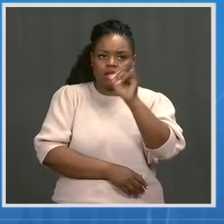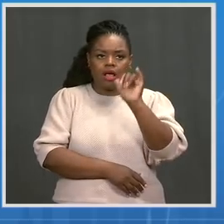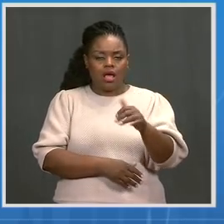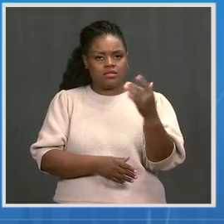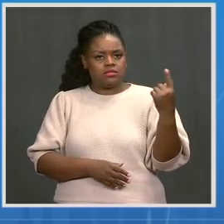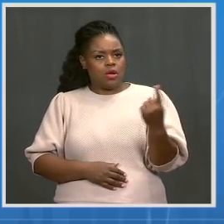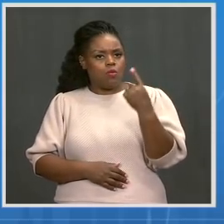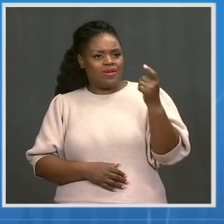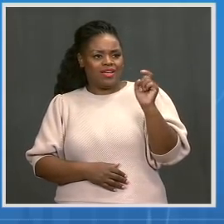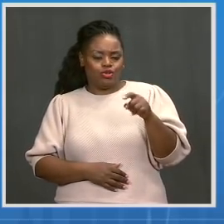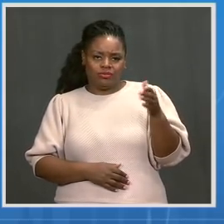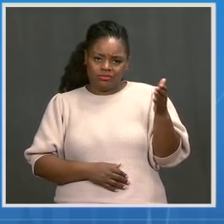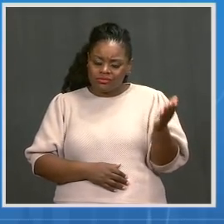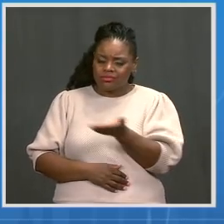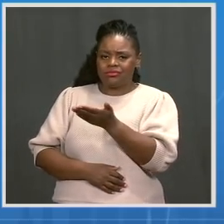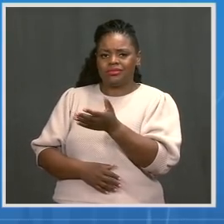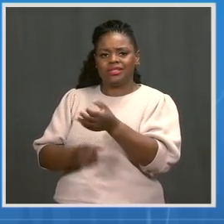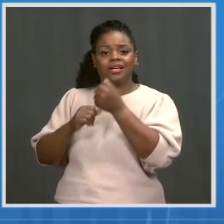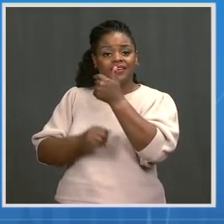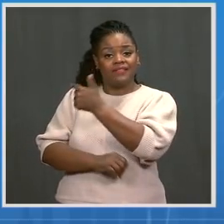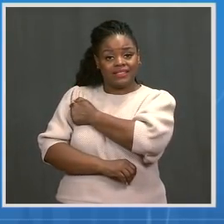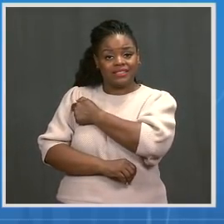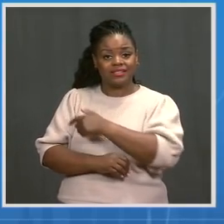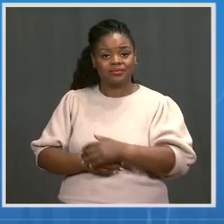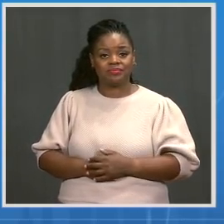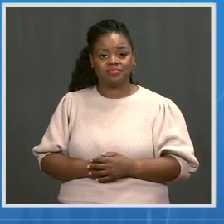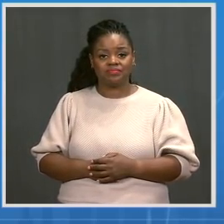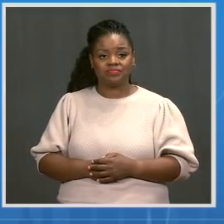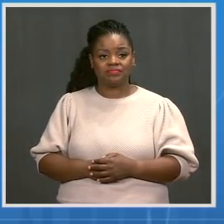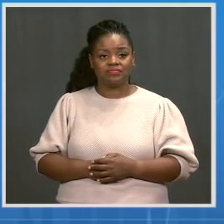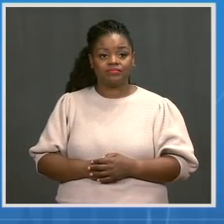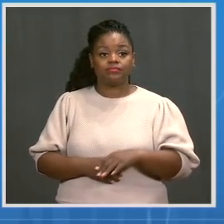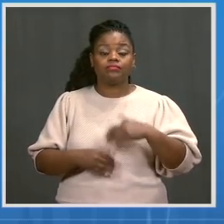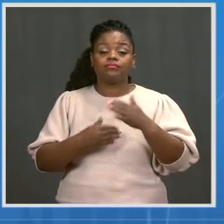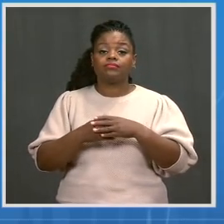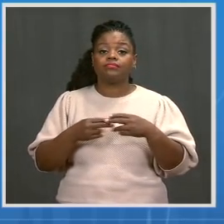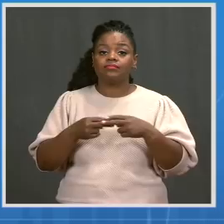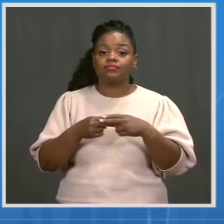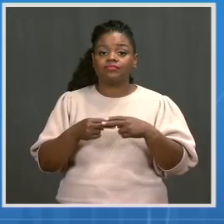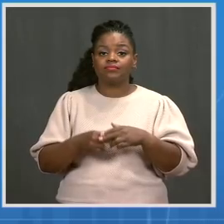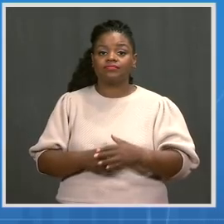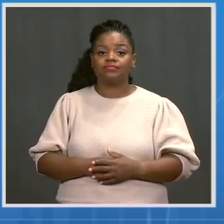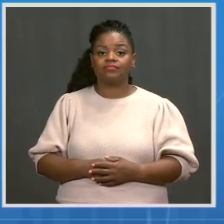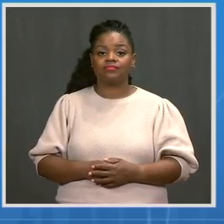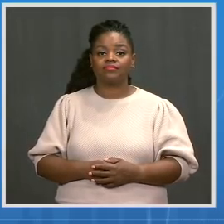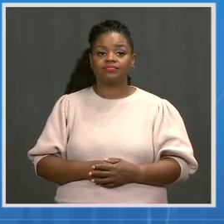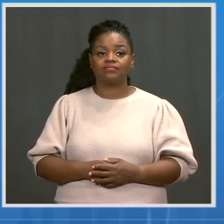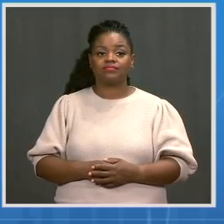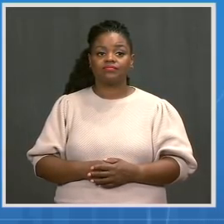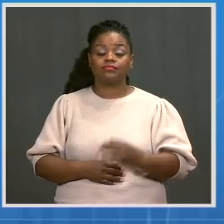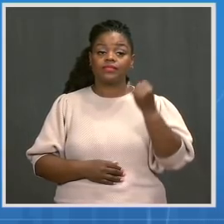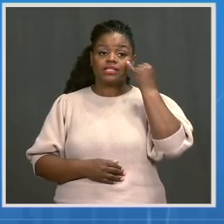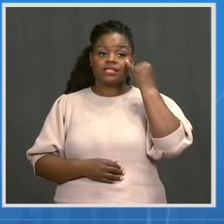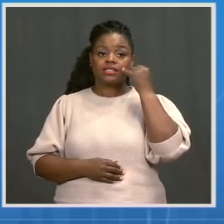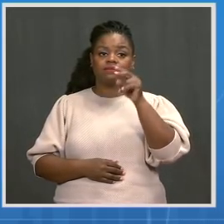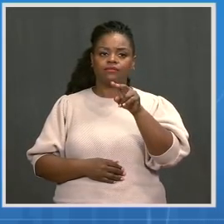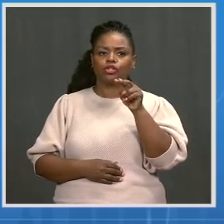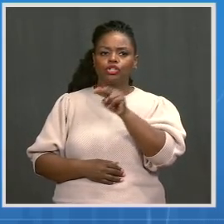as we concentrate on the younger. Next slide. If you take a look, for example -- can I have the next slide, please.